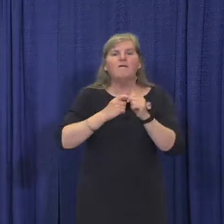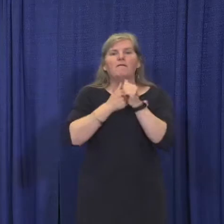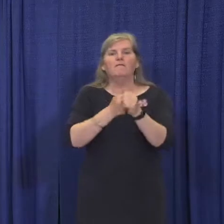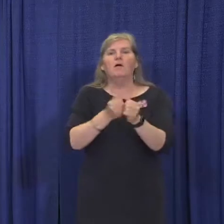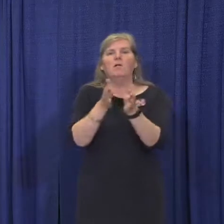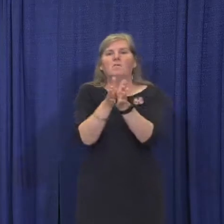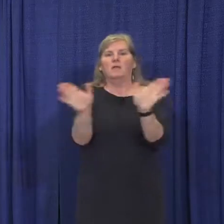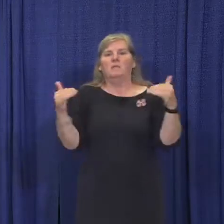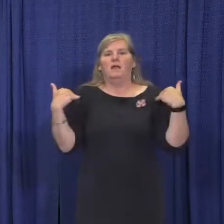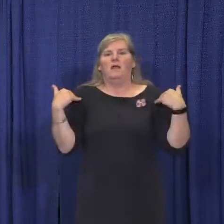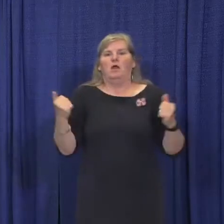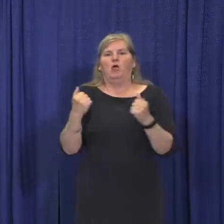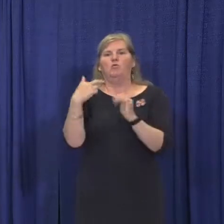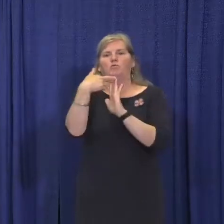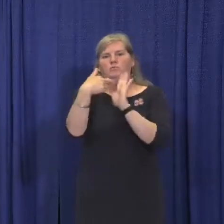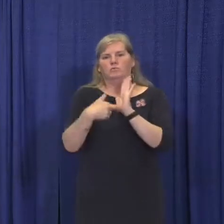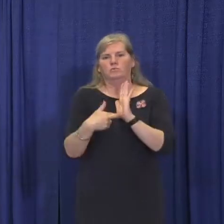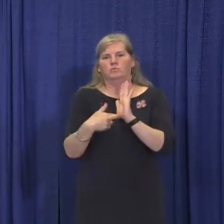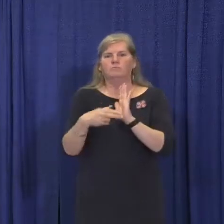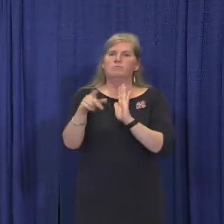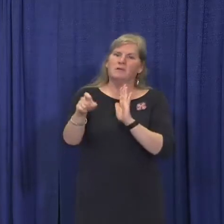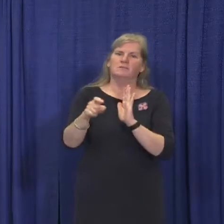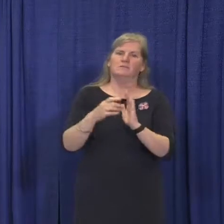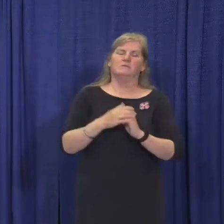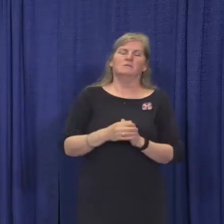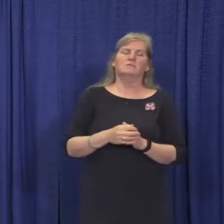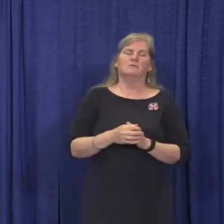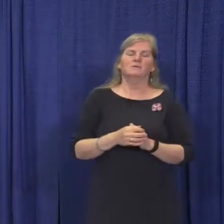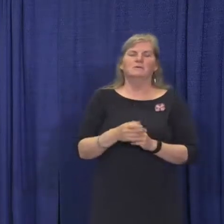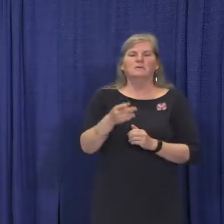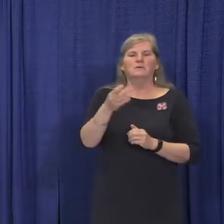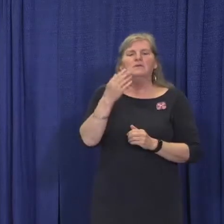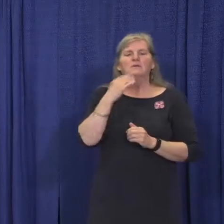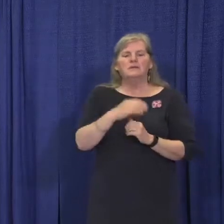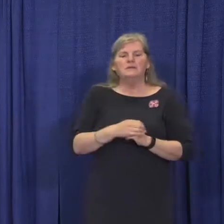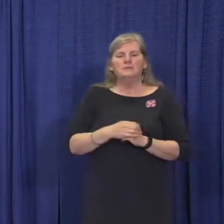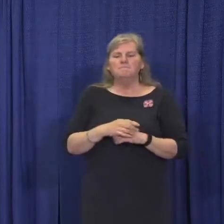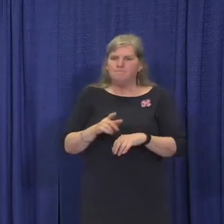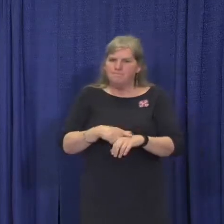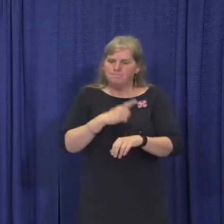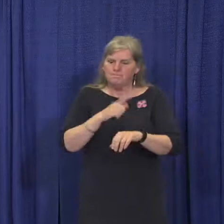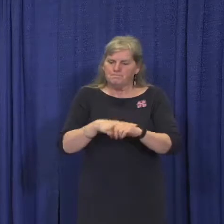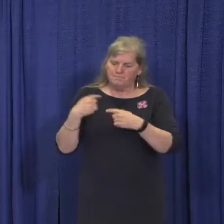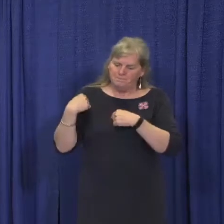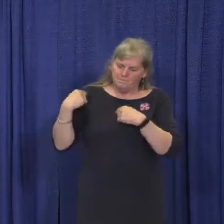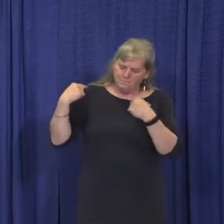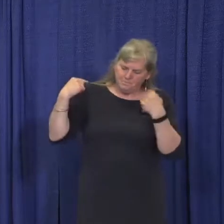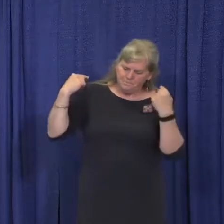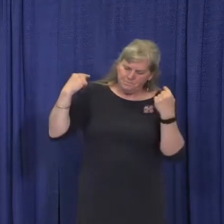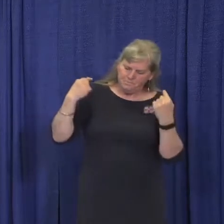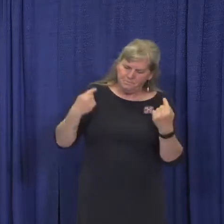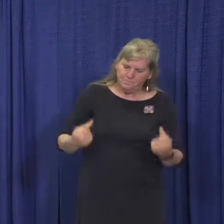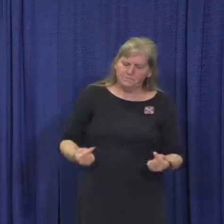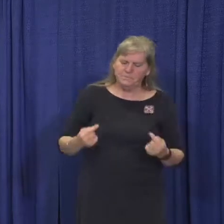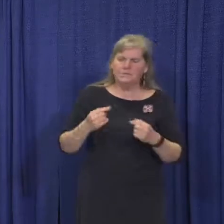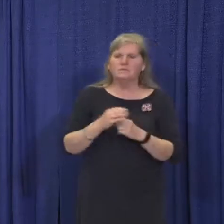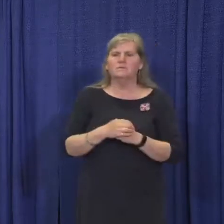health recommendations in place. I know in has been a long time dealing with this pandemic and